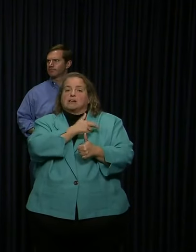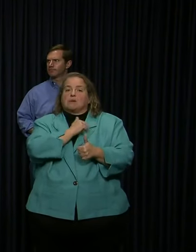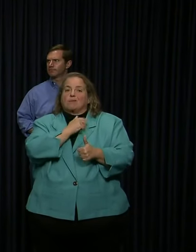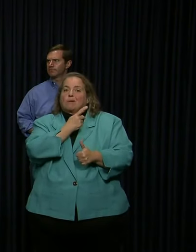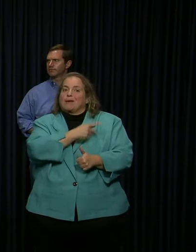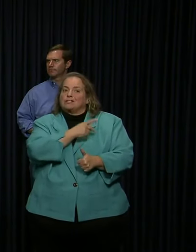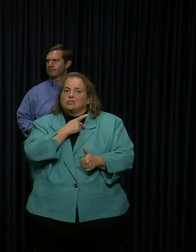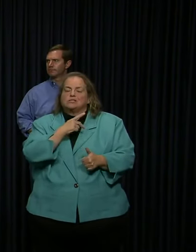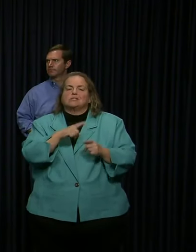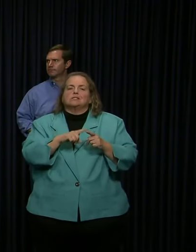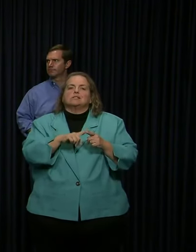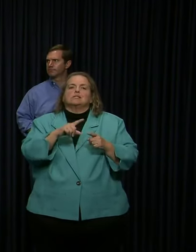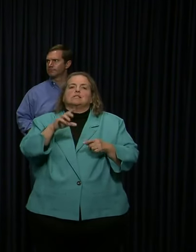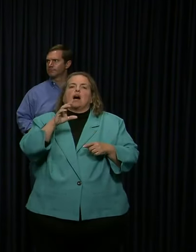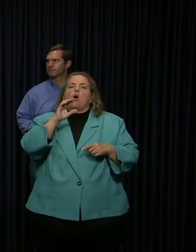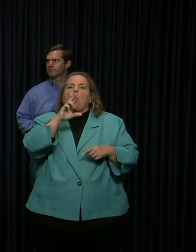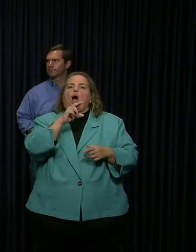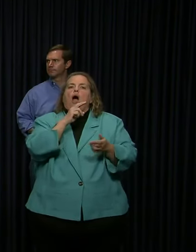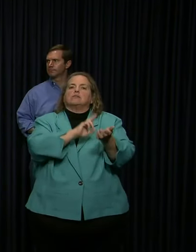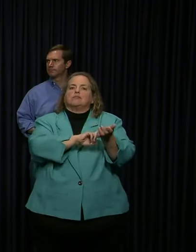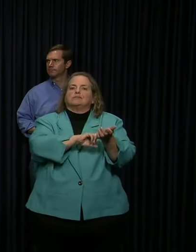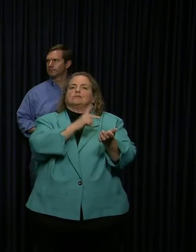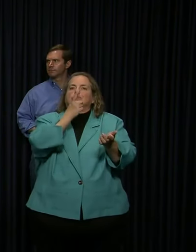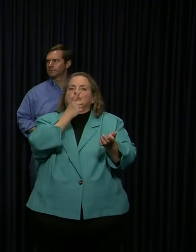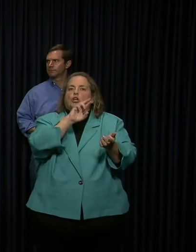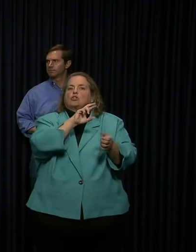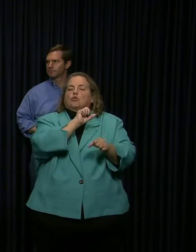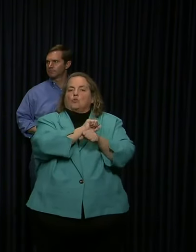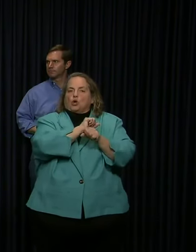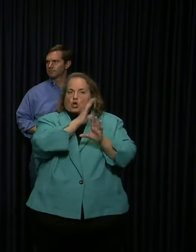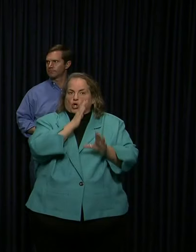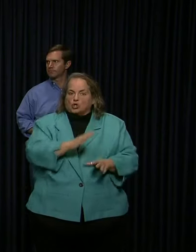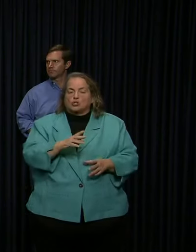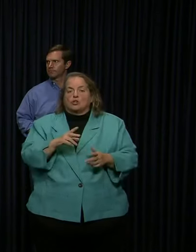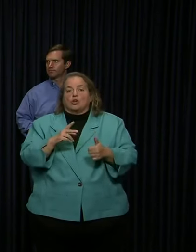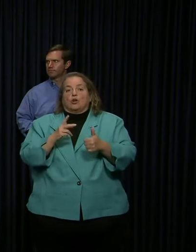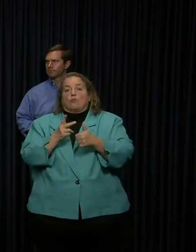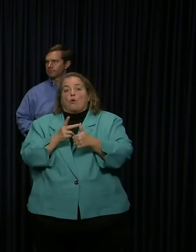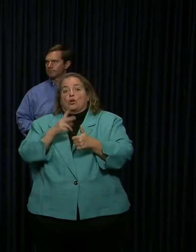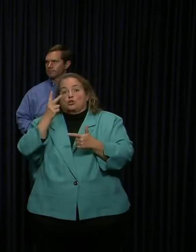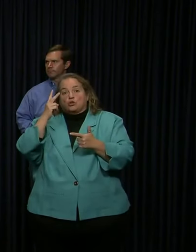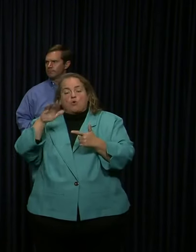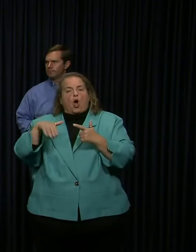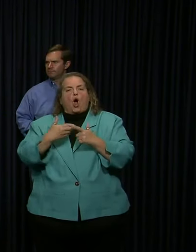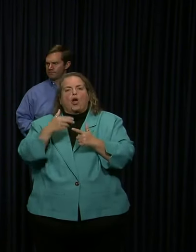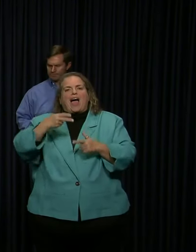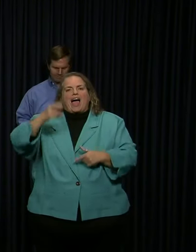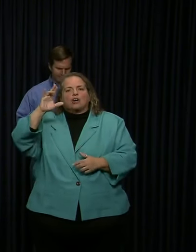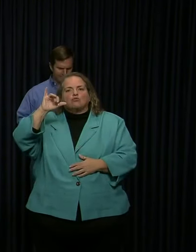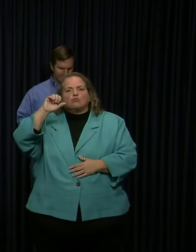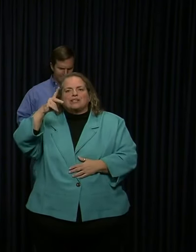FIRST RESPONDERS, TOO, WHICH ARE UP HERE, ALSO WITHIN THOSE